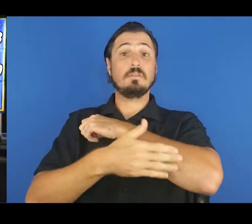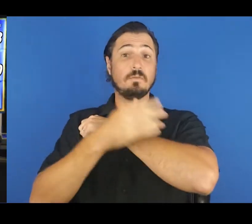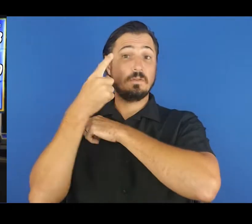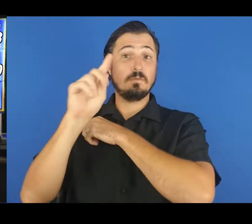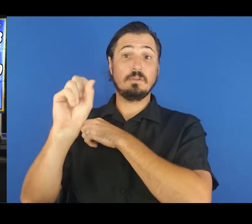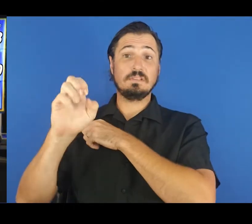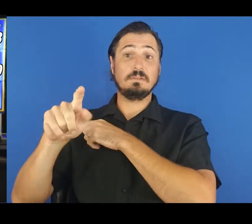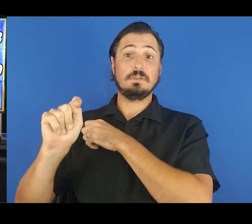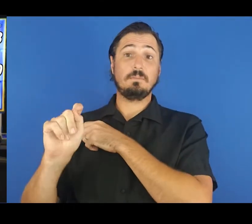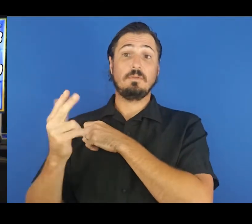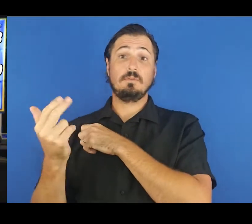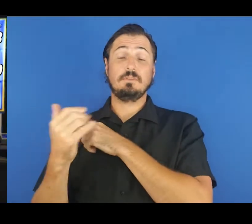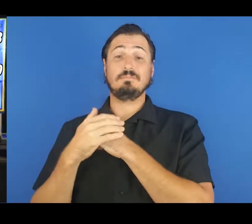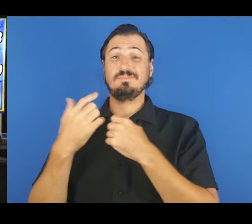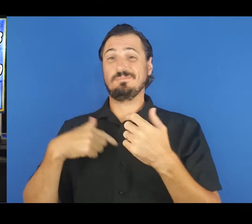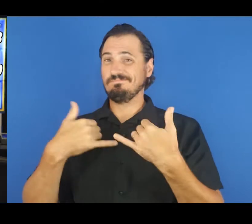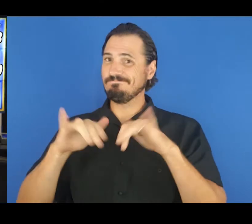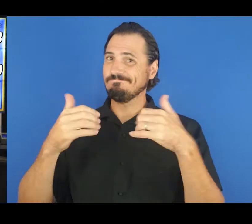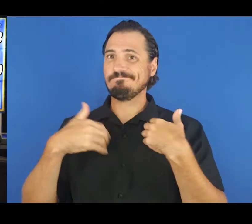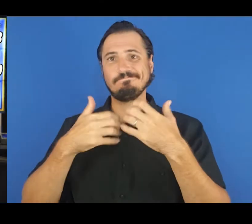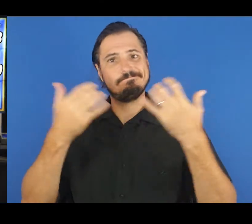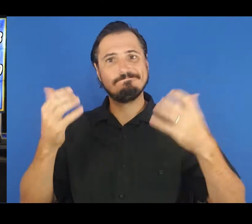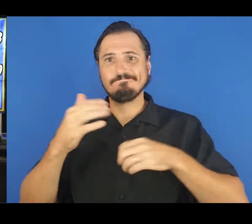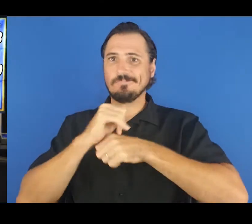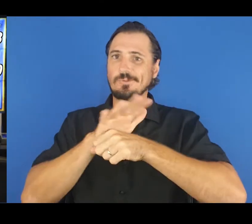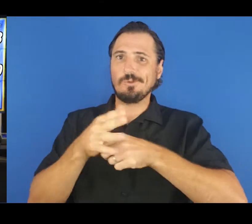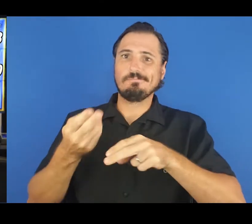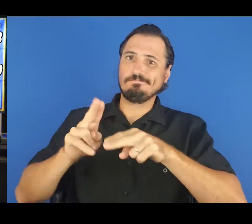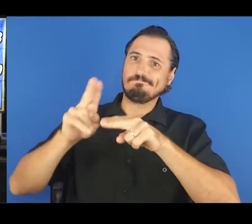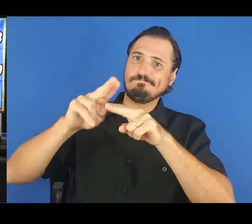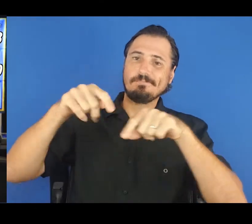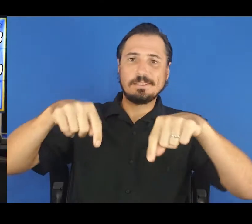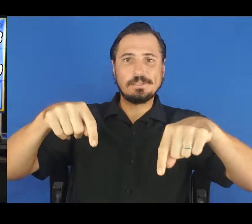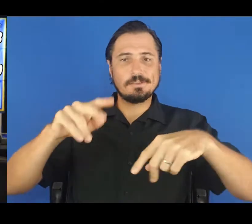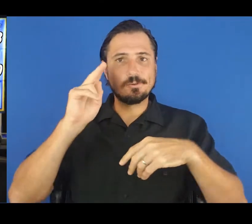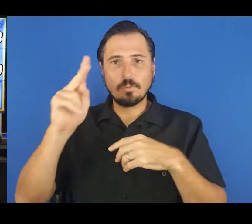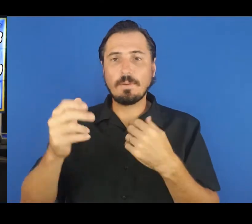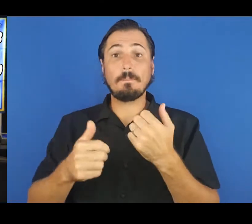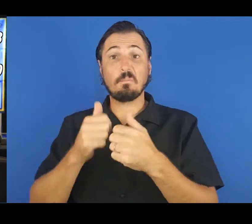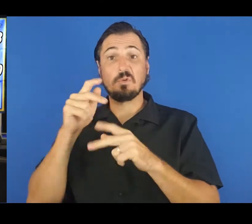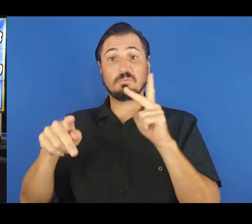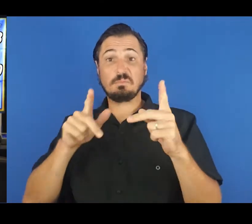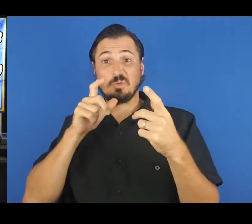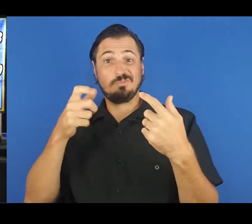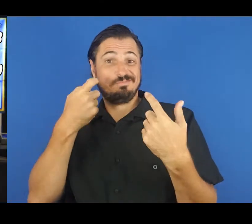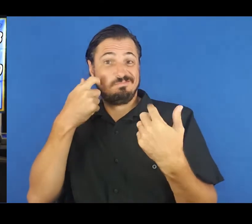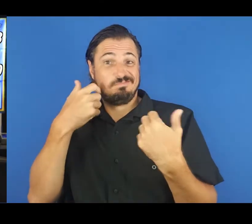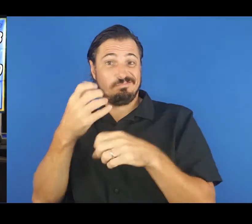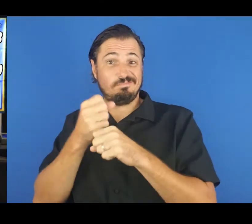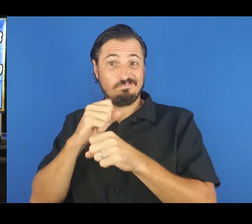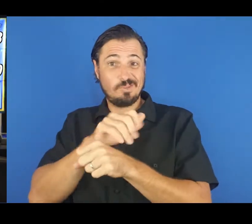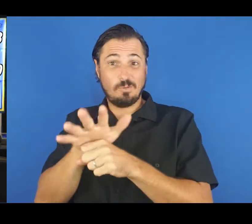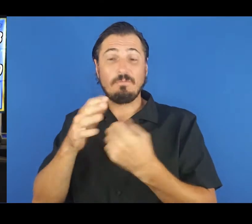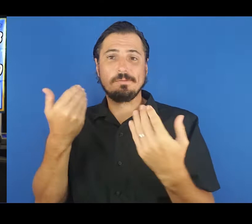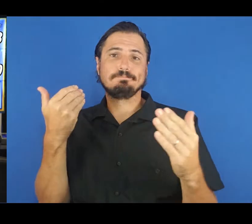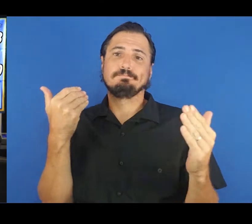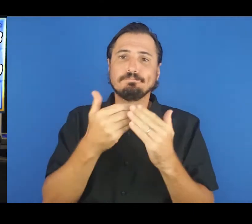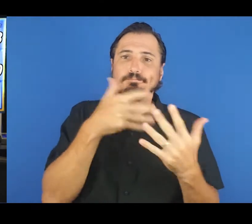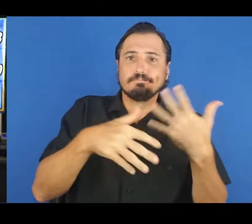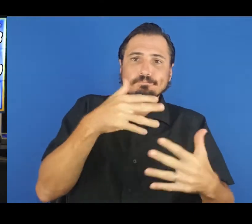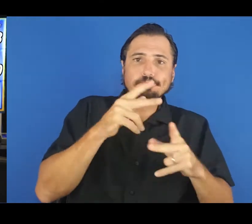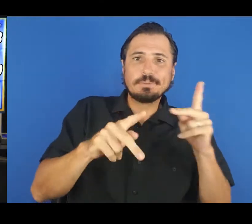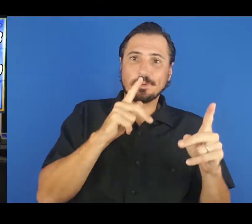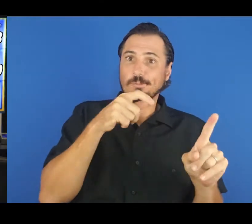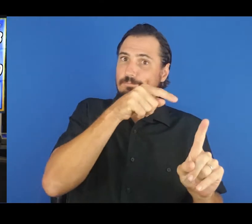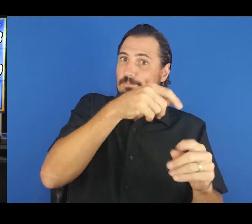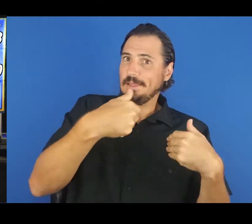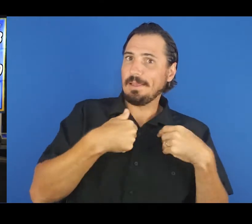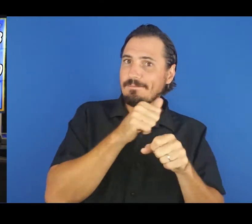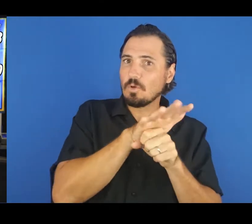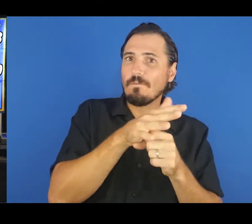We continue to experience high daily case counts on Kauai. Most of our recent positive cases are close contacts of previous cases and known clusters.